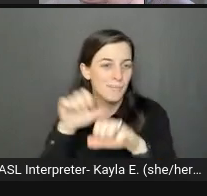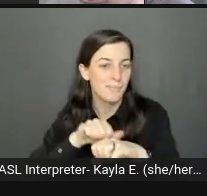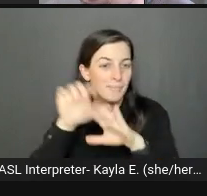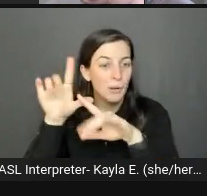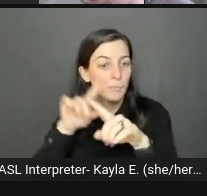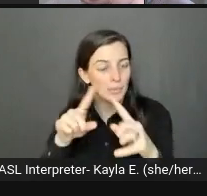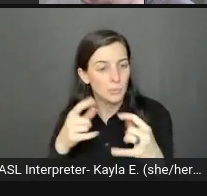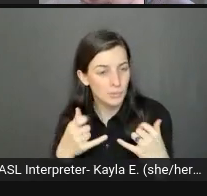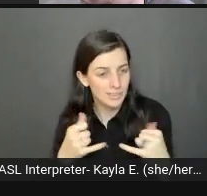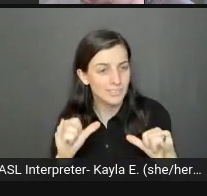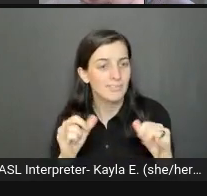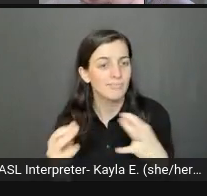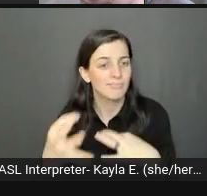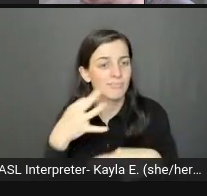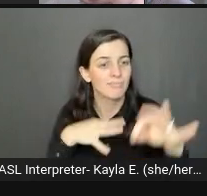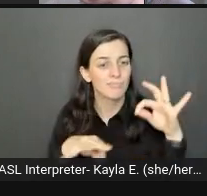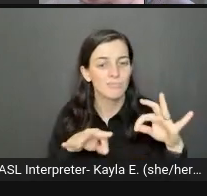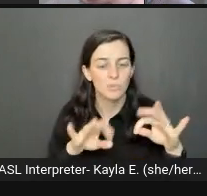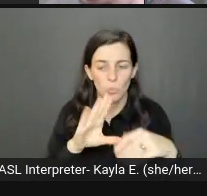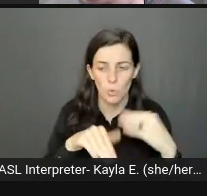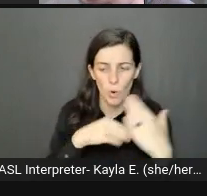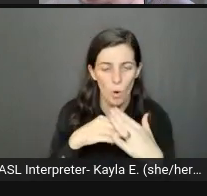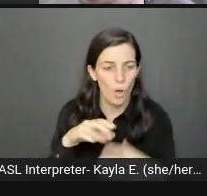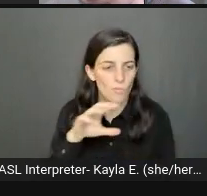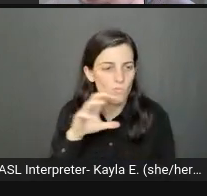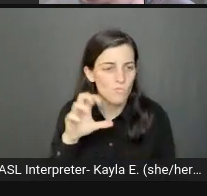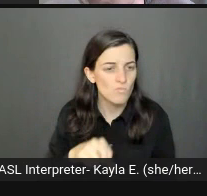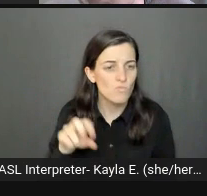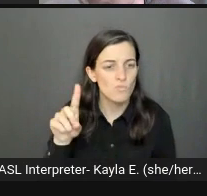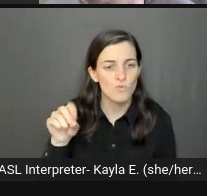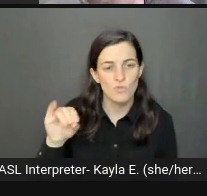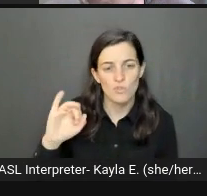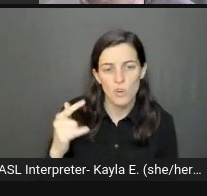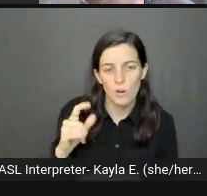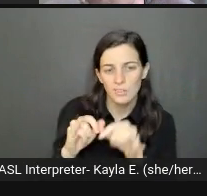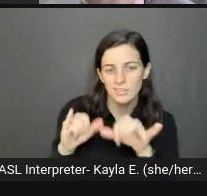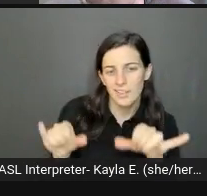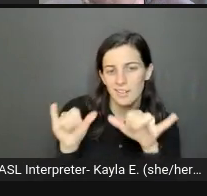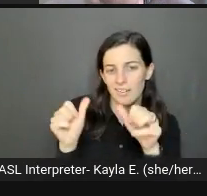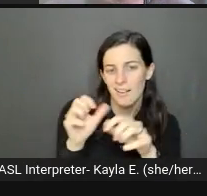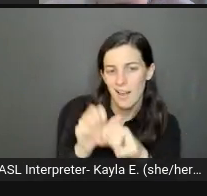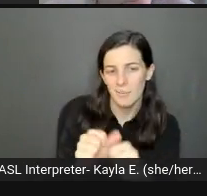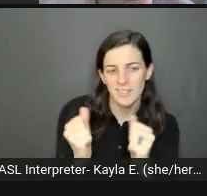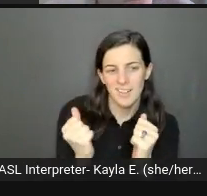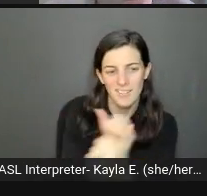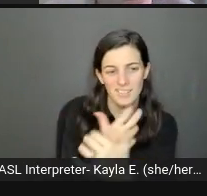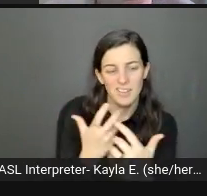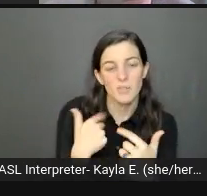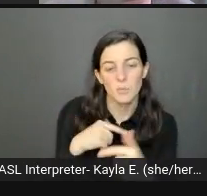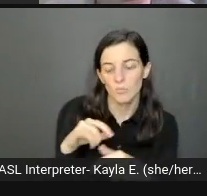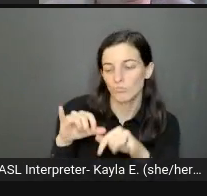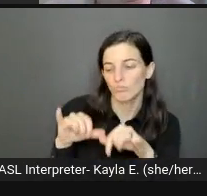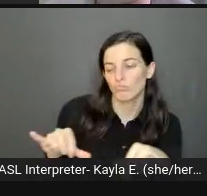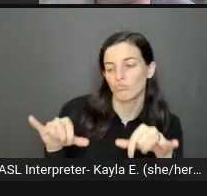to old coding standards and habits as this is an easy way, or at least so they think.